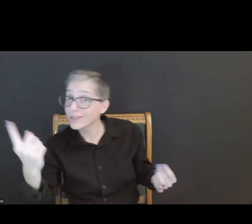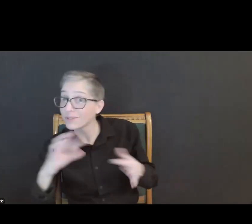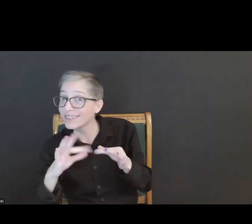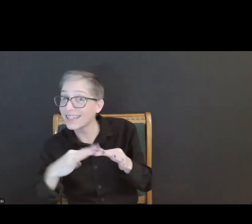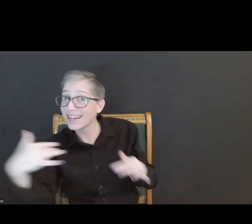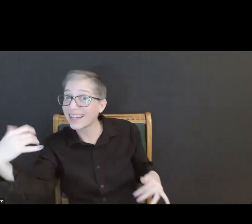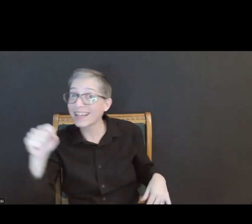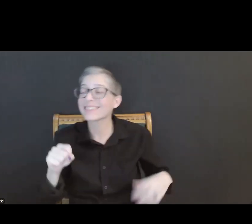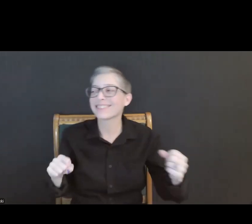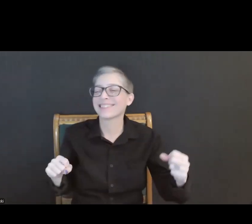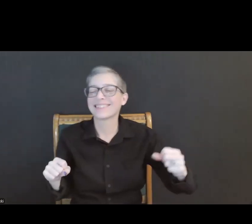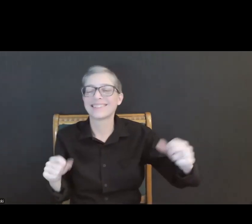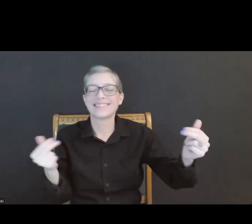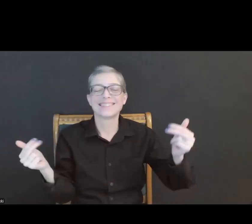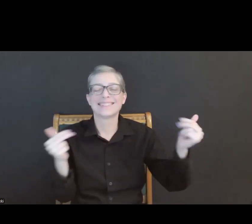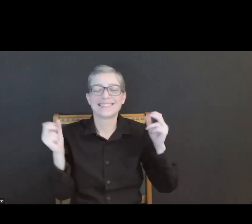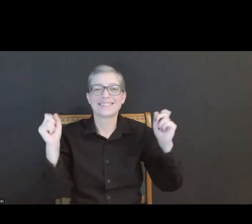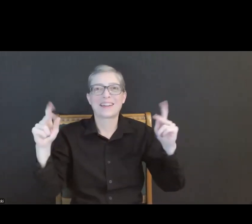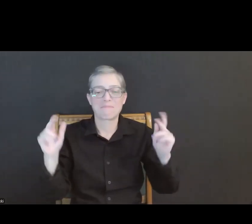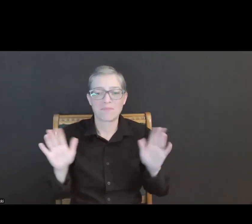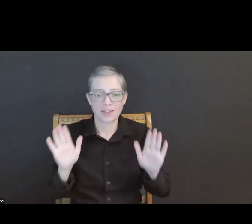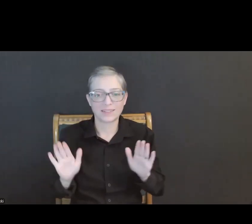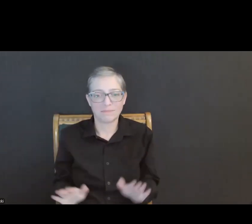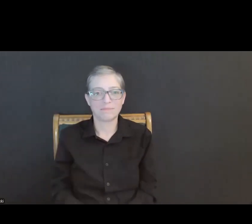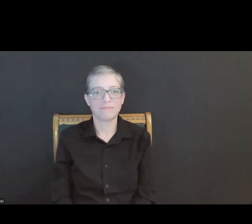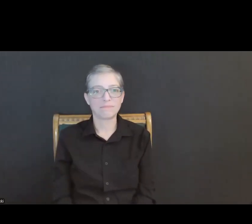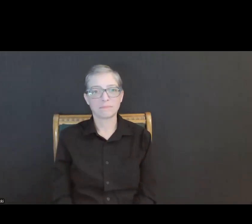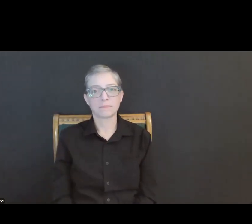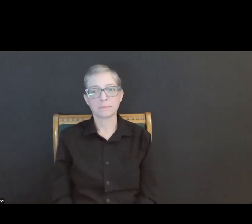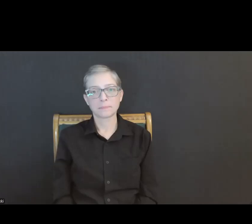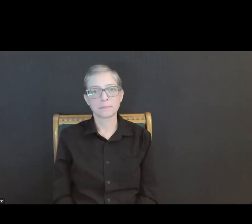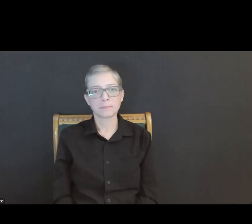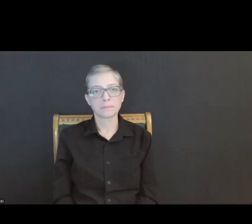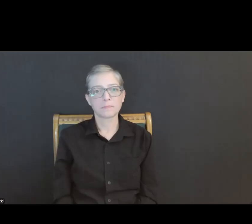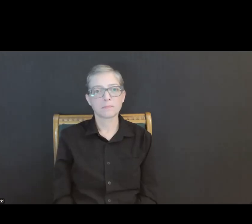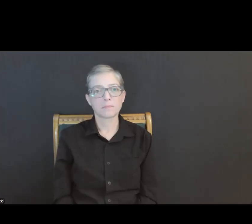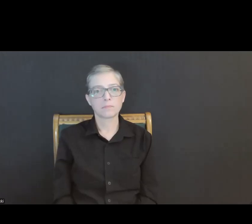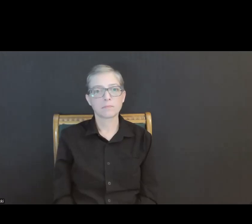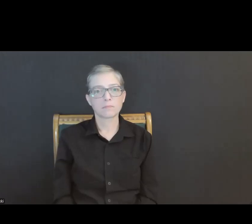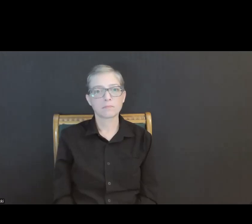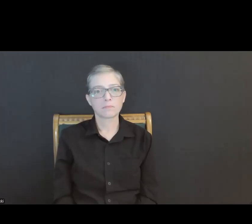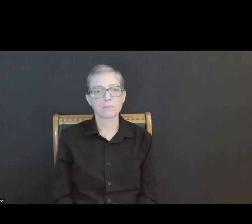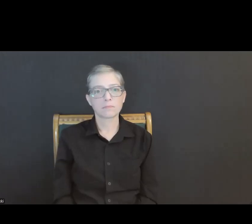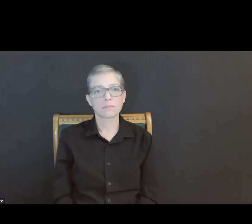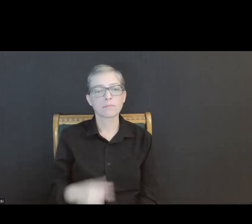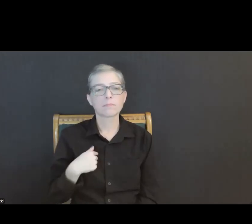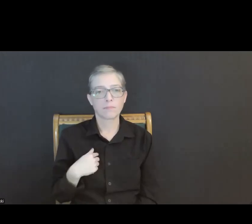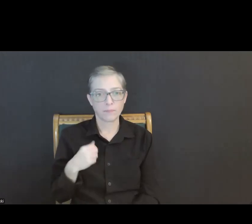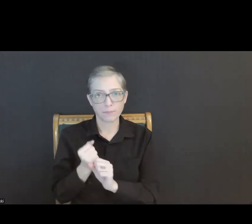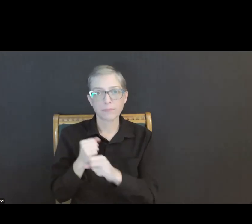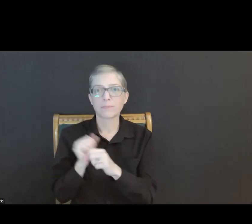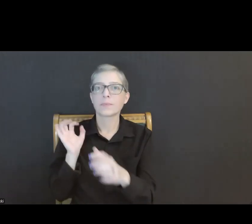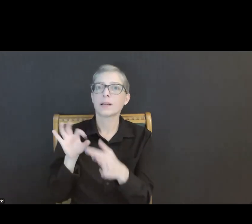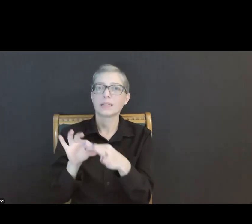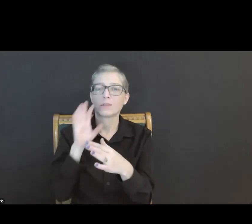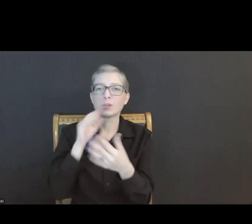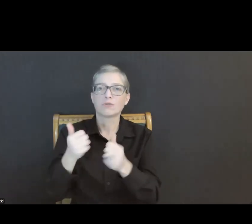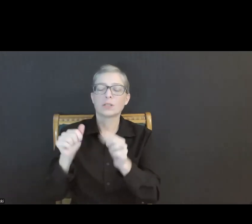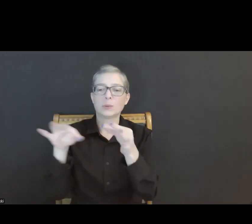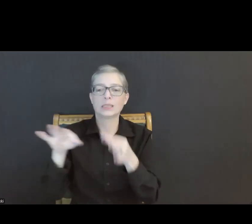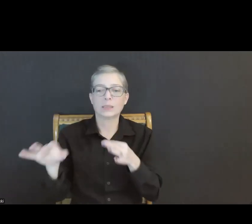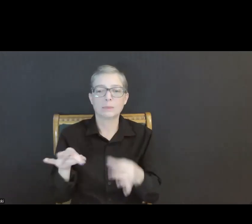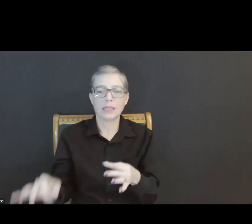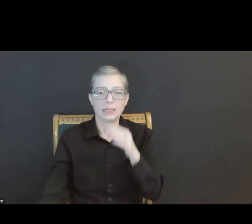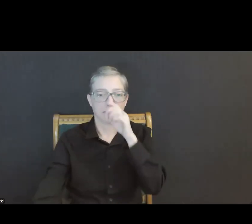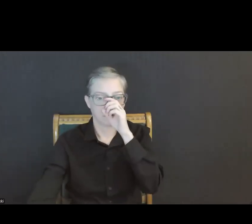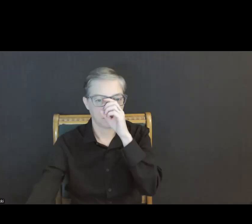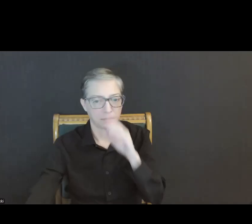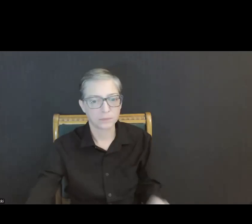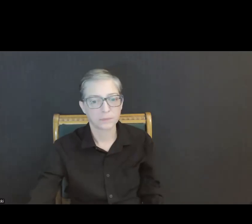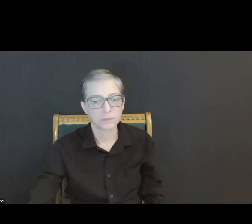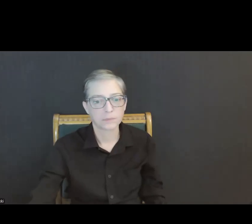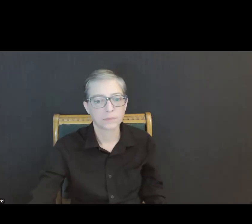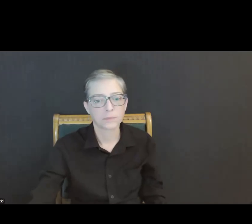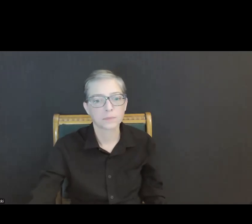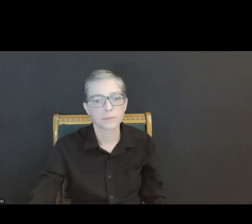um I made a connection so I'm G try to make it there um um Dr Terren um